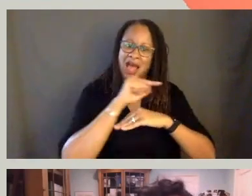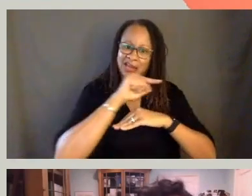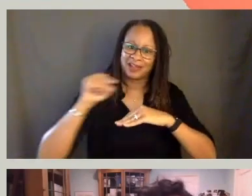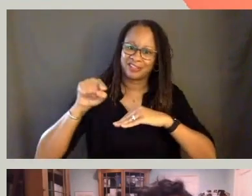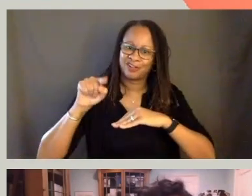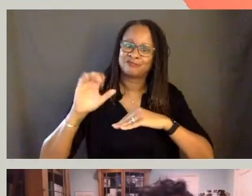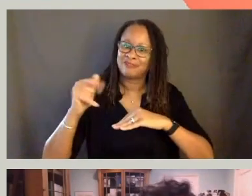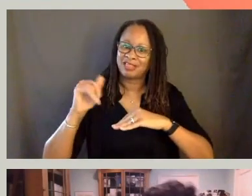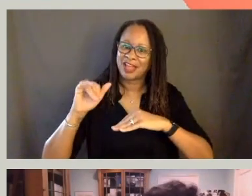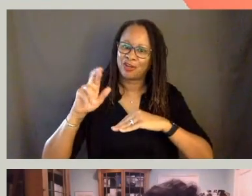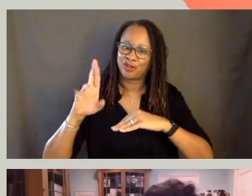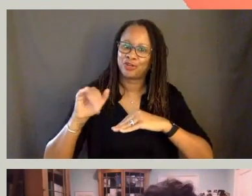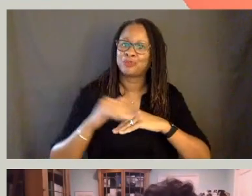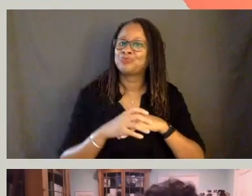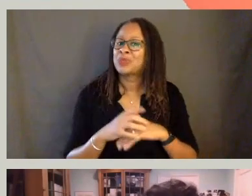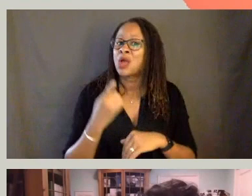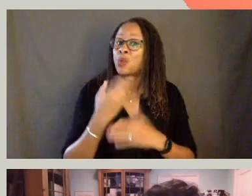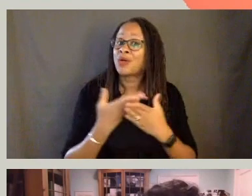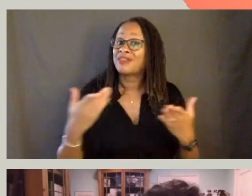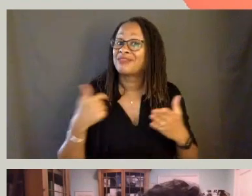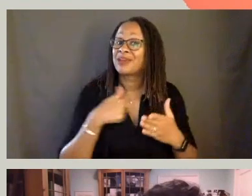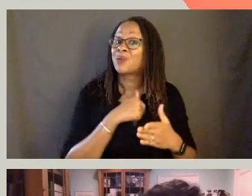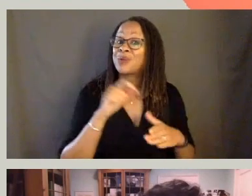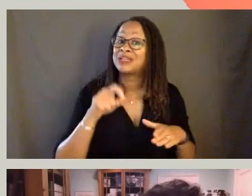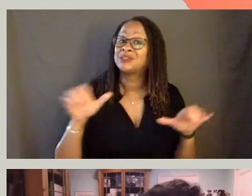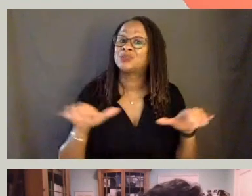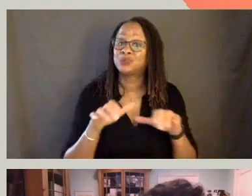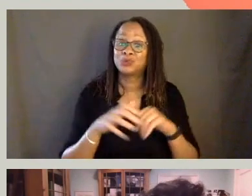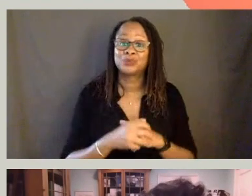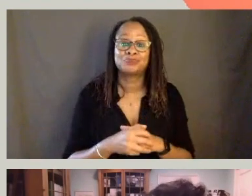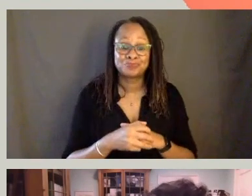And I think the one of the things that we had to struggle with